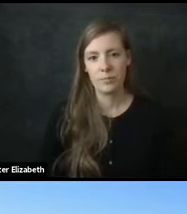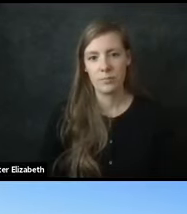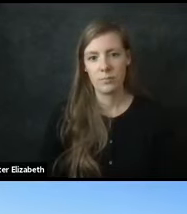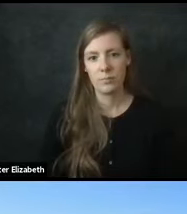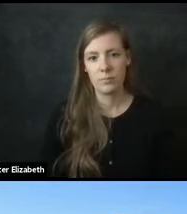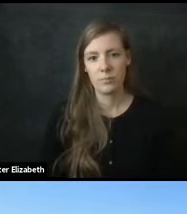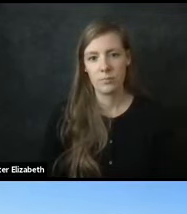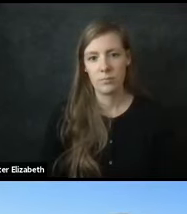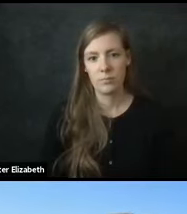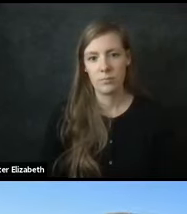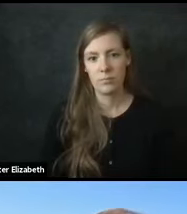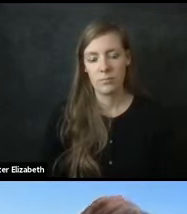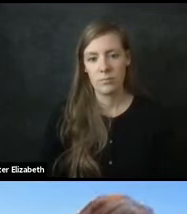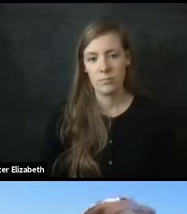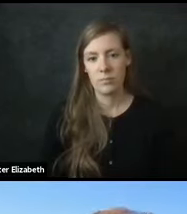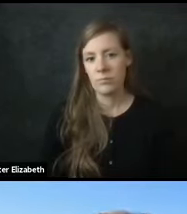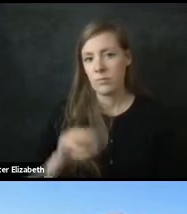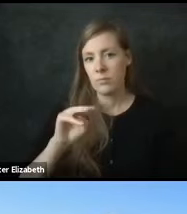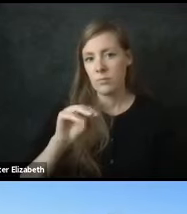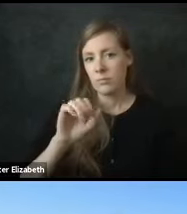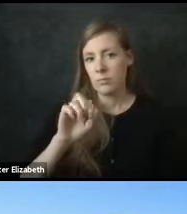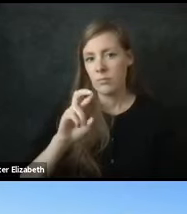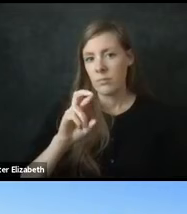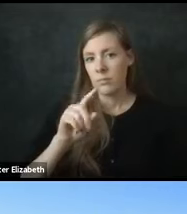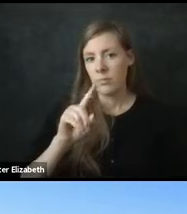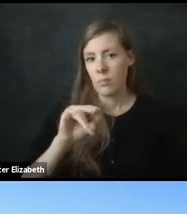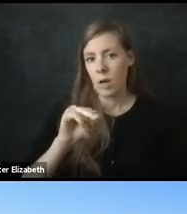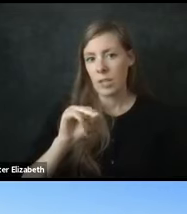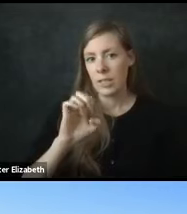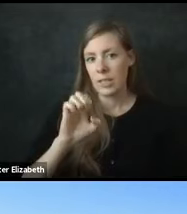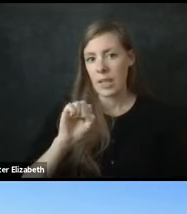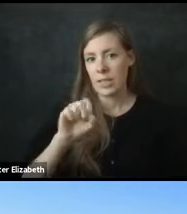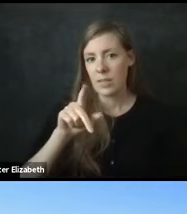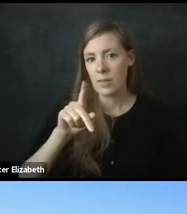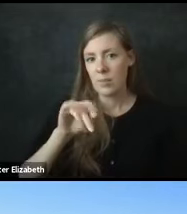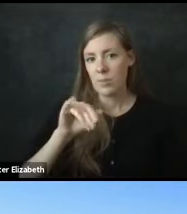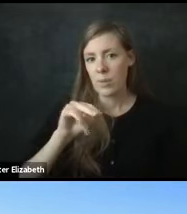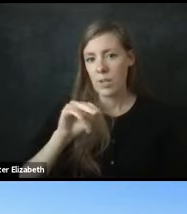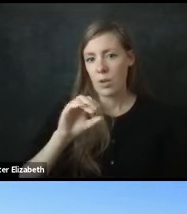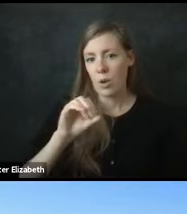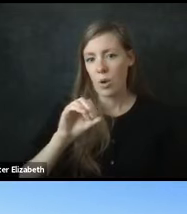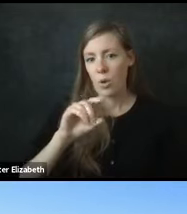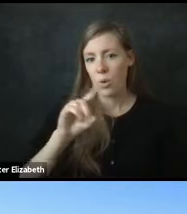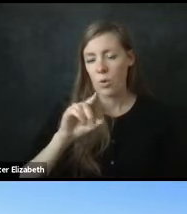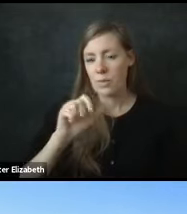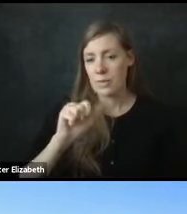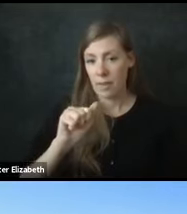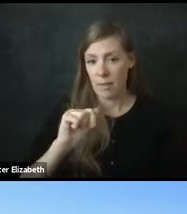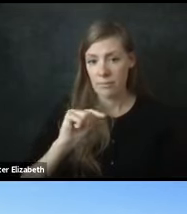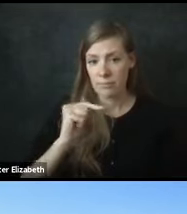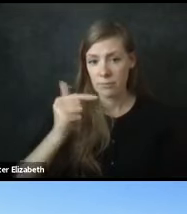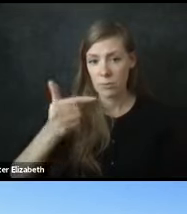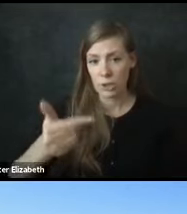one of our media partners, Martin Espinoza, you want to ask your questions? Go ahead. Can you hear me?